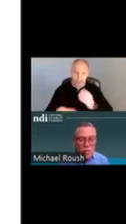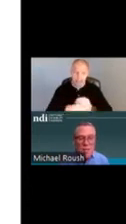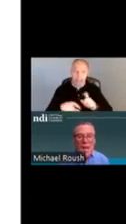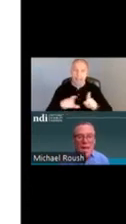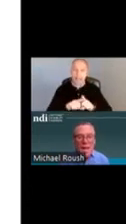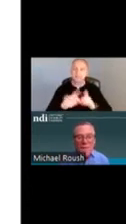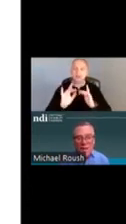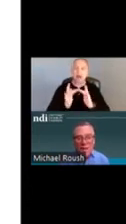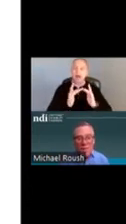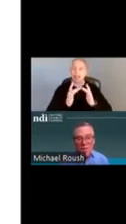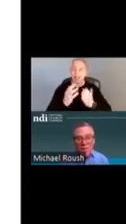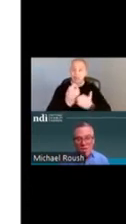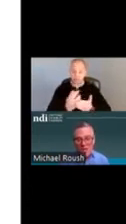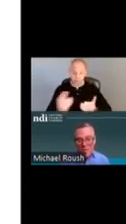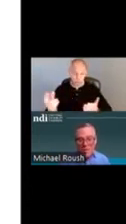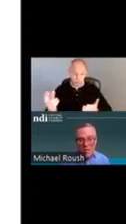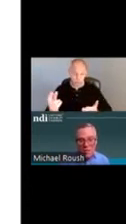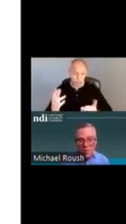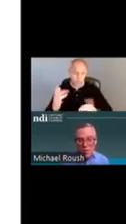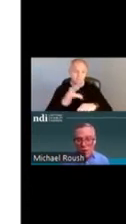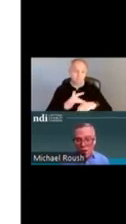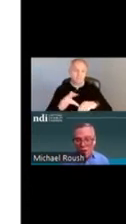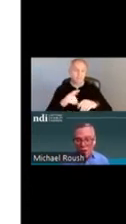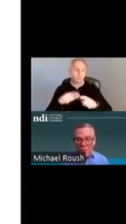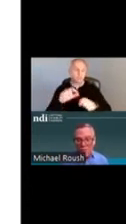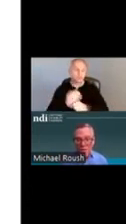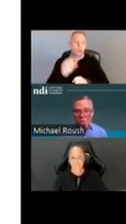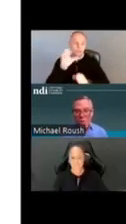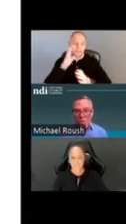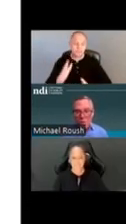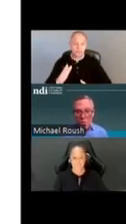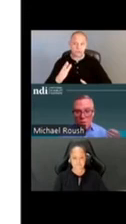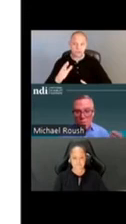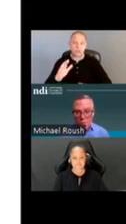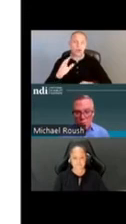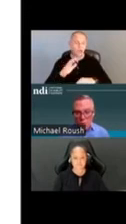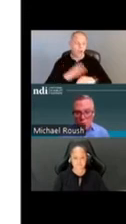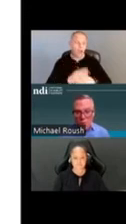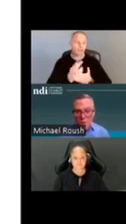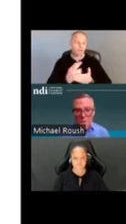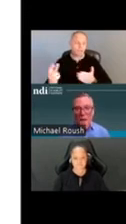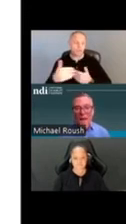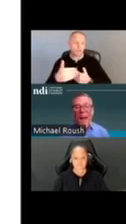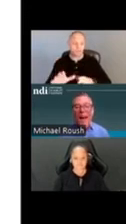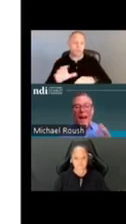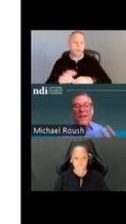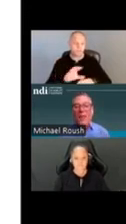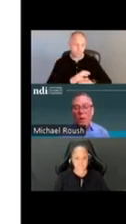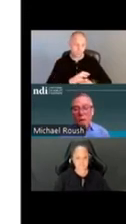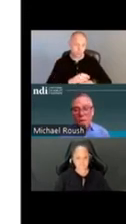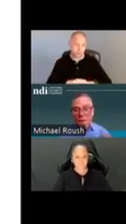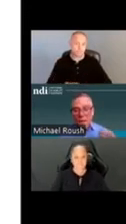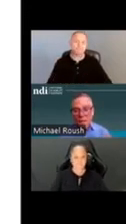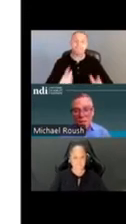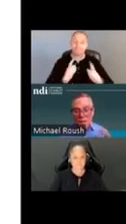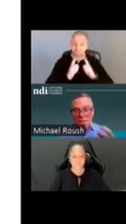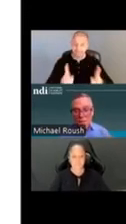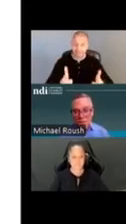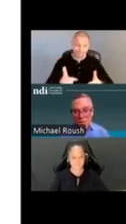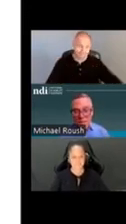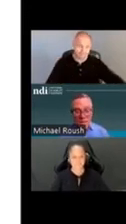resource available to job seekers on resource room computers. I think one of the interesting